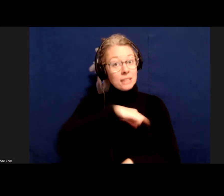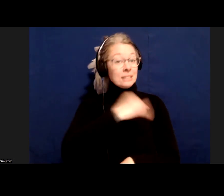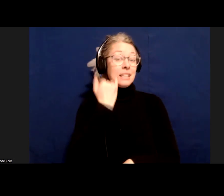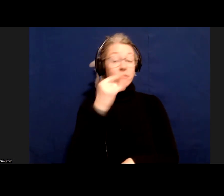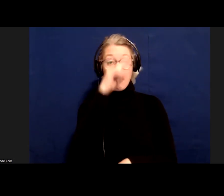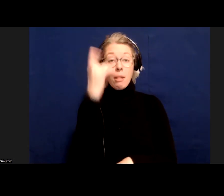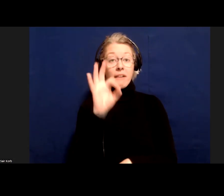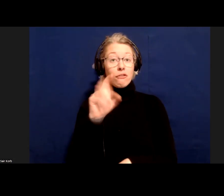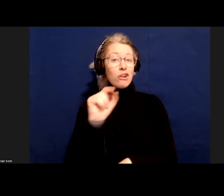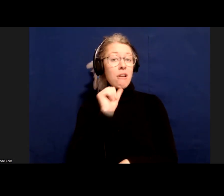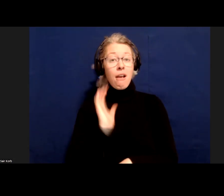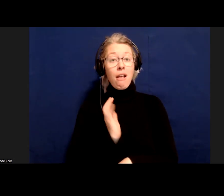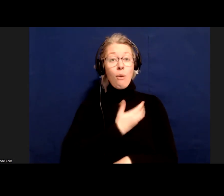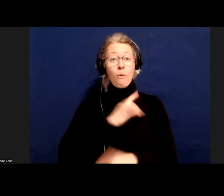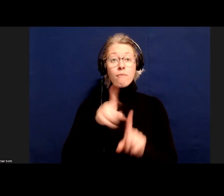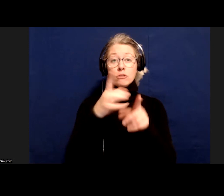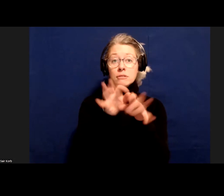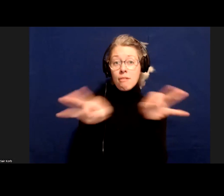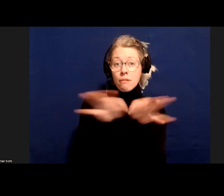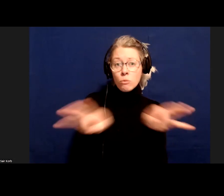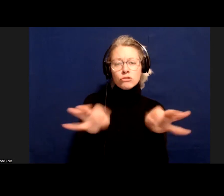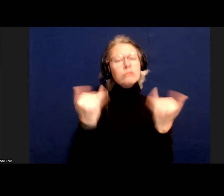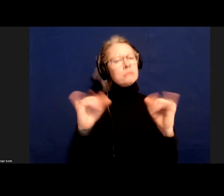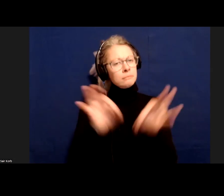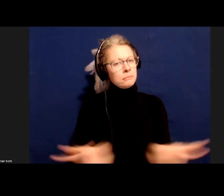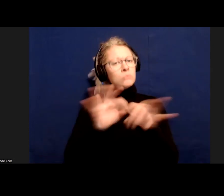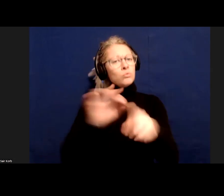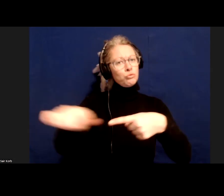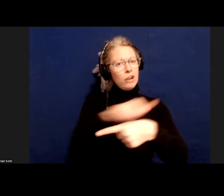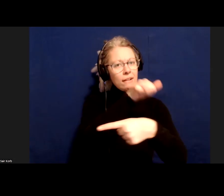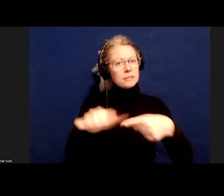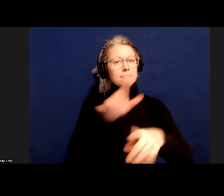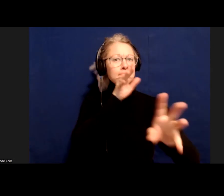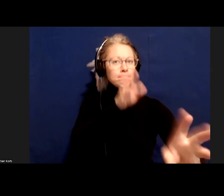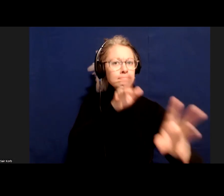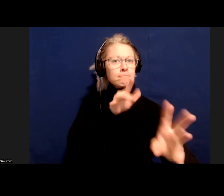practice. You know, it's like someone you know, I can't tell you how many times my last